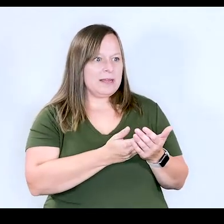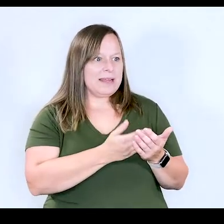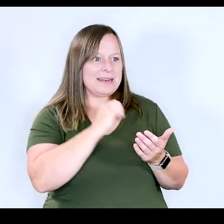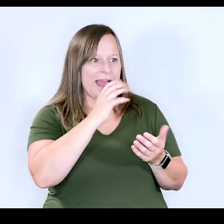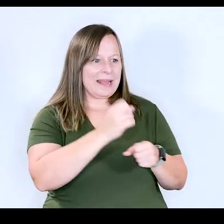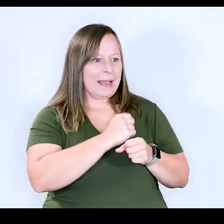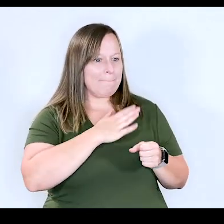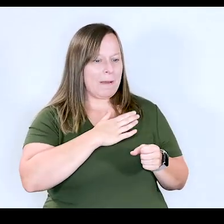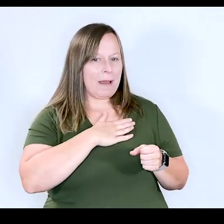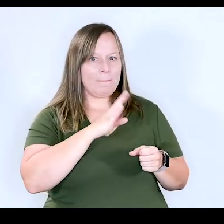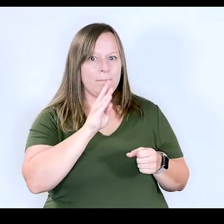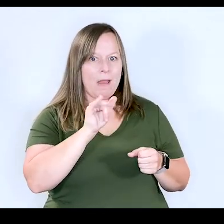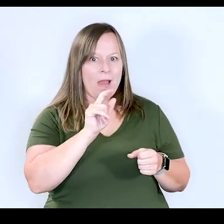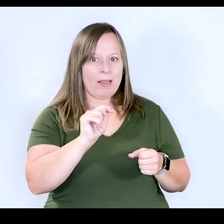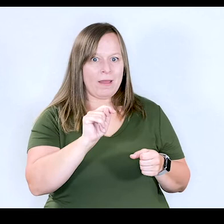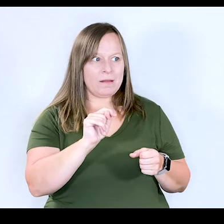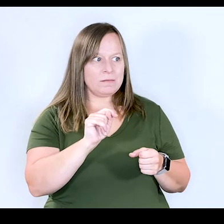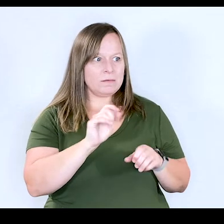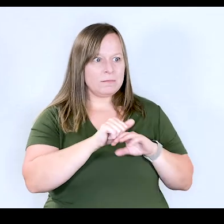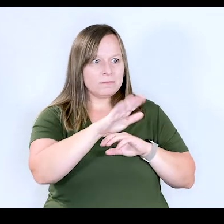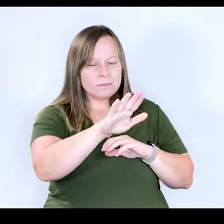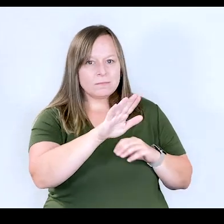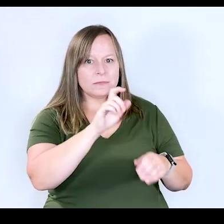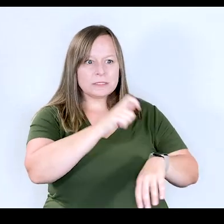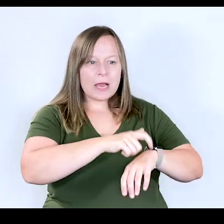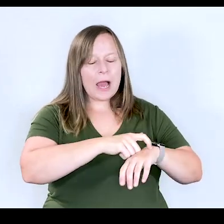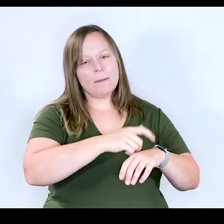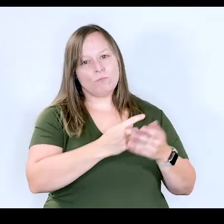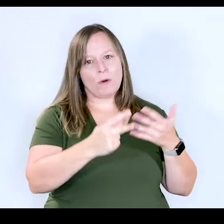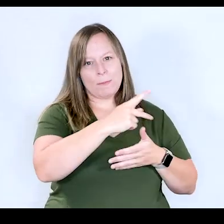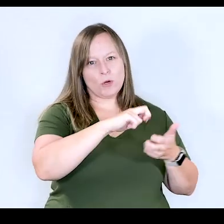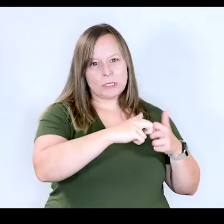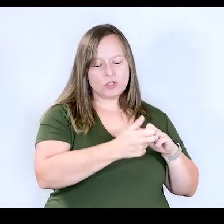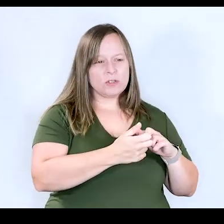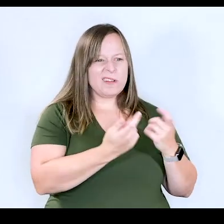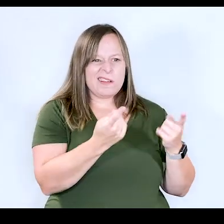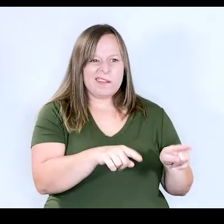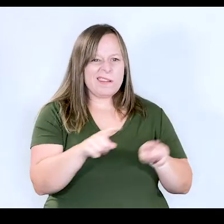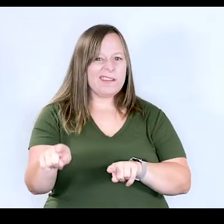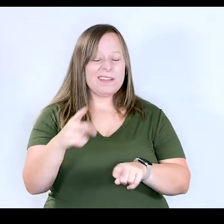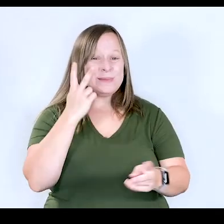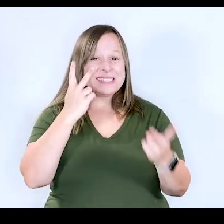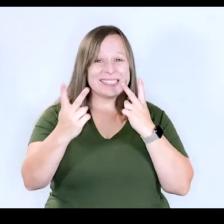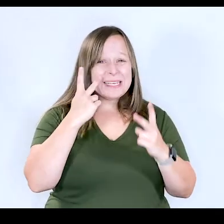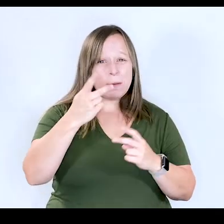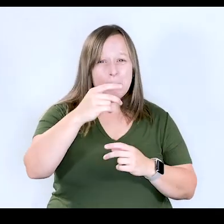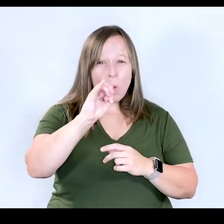returned in time, which was a big issue in the primary-- if people are seeing anything at the polls--